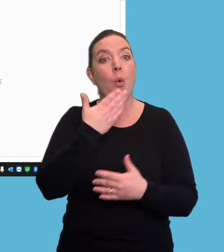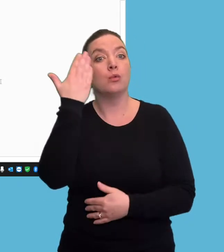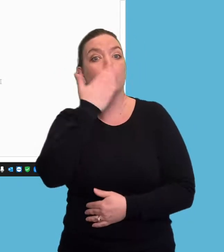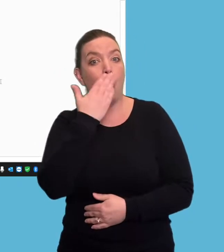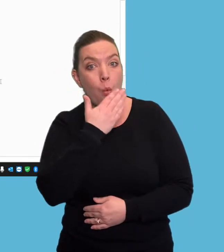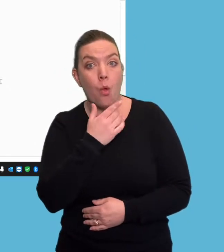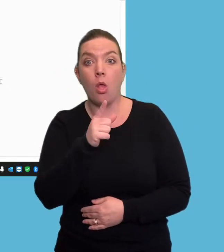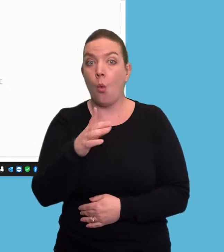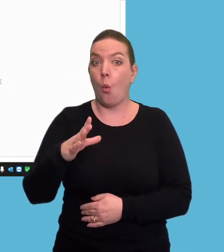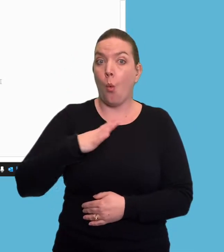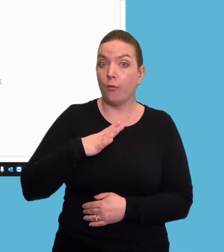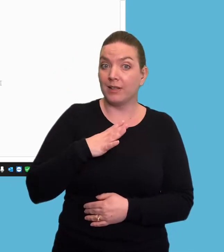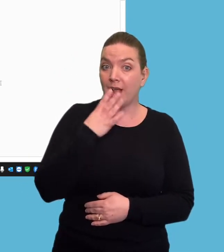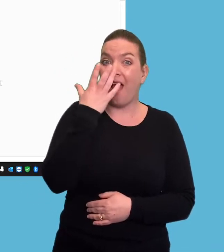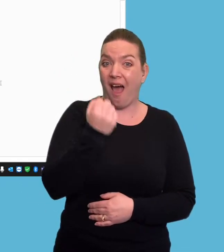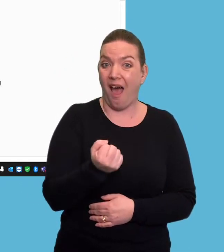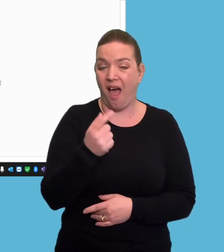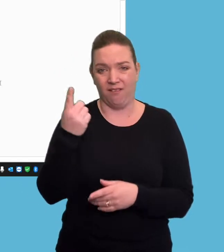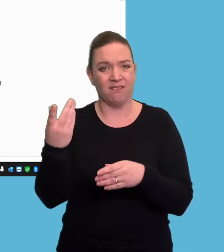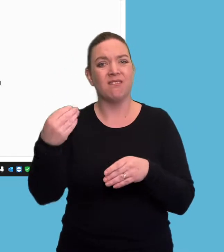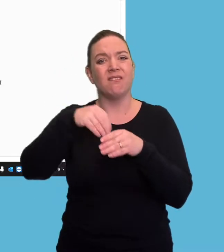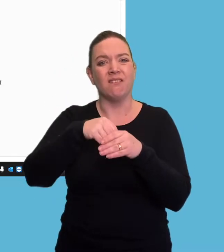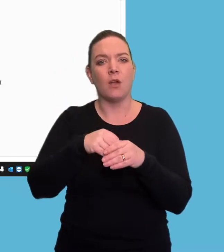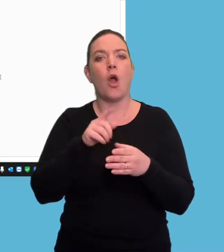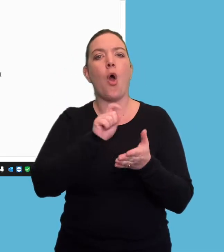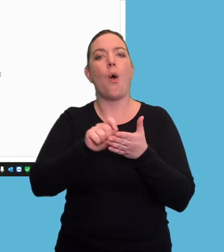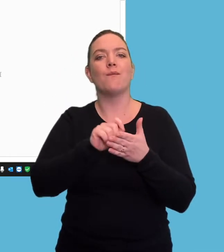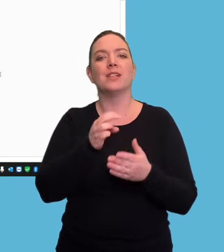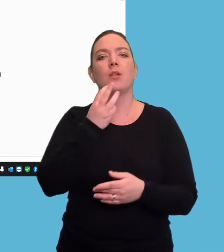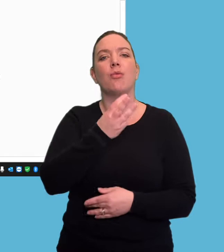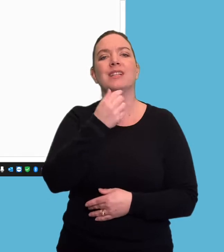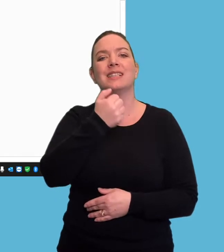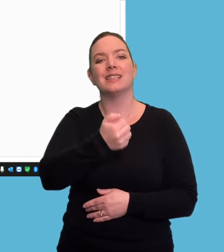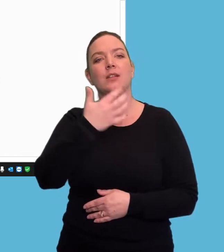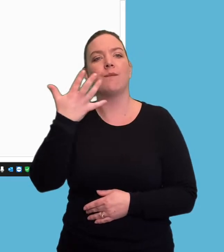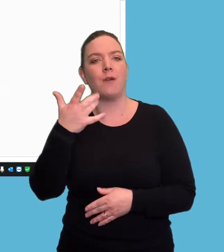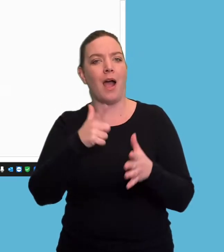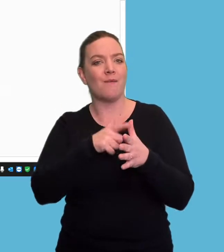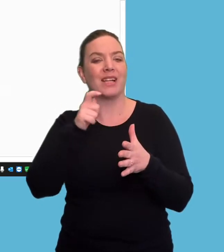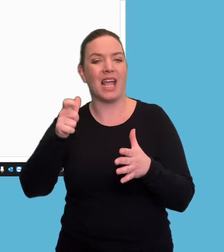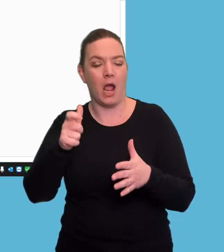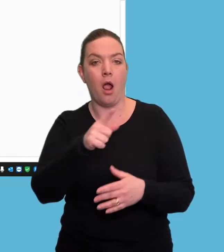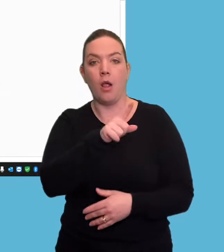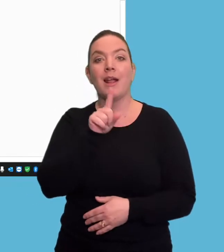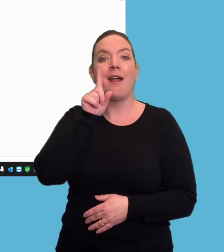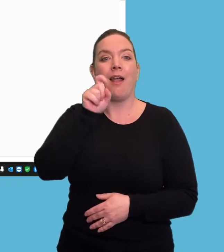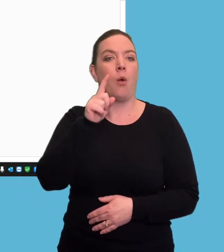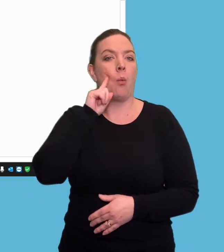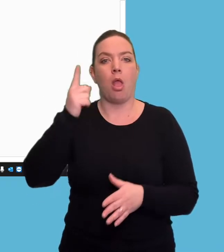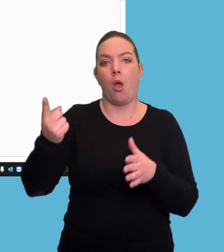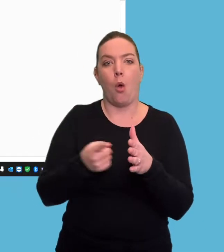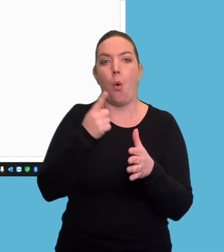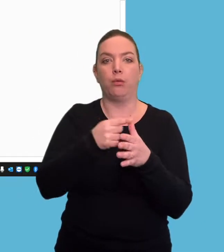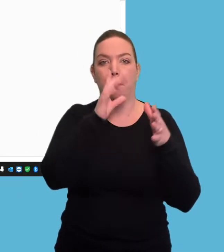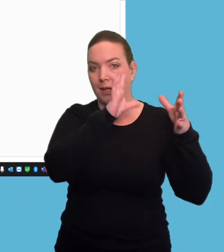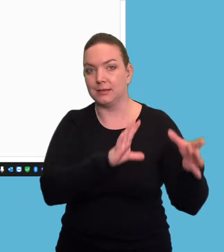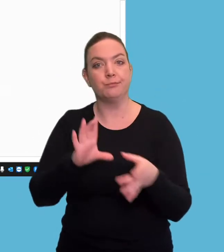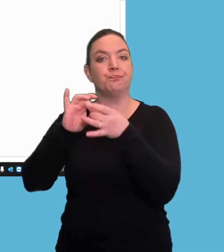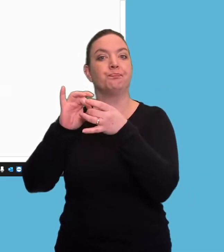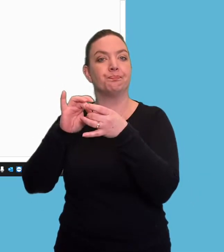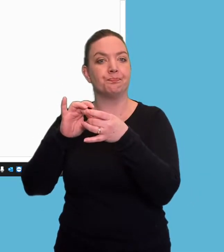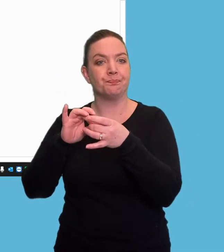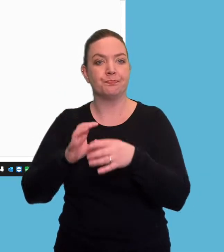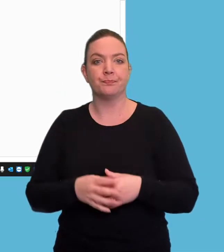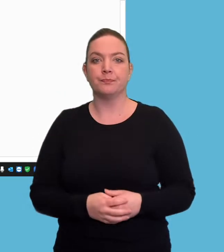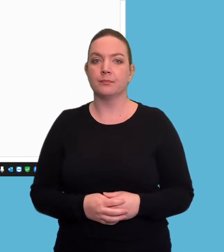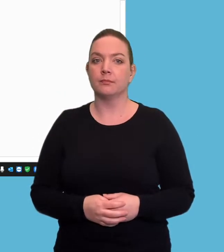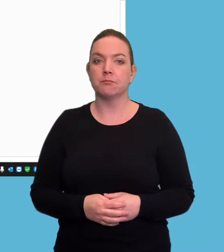If you do already have the app, which comes with an Office 365 account, when you click through, it will automatically open in this application.